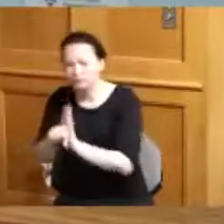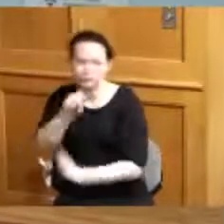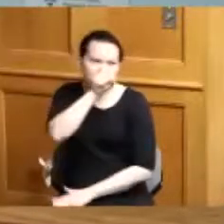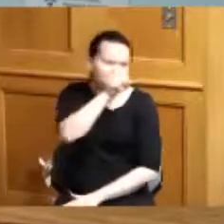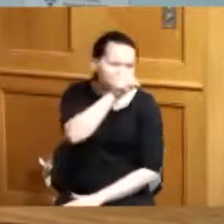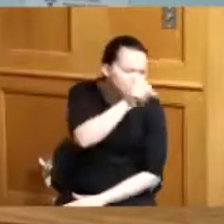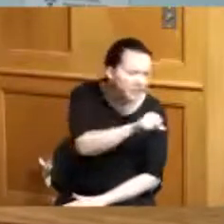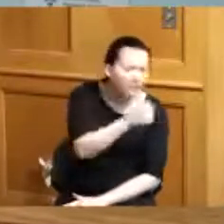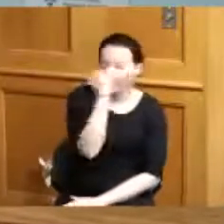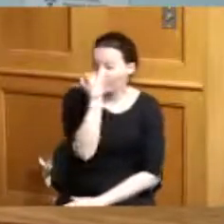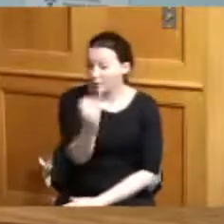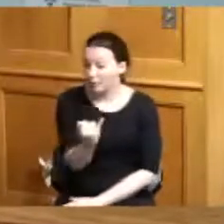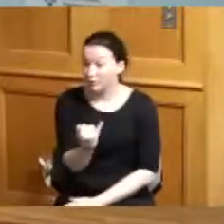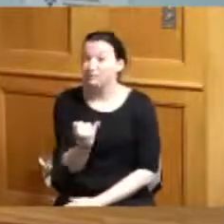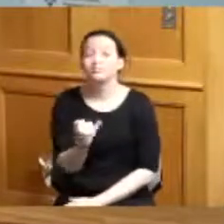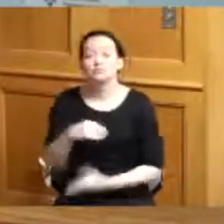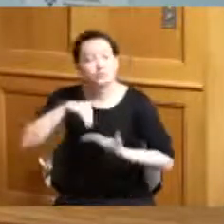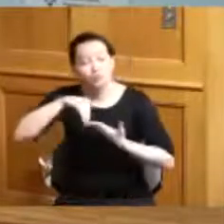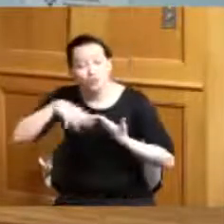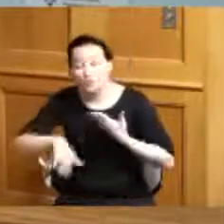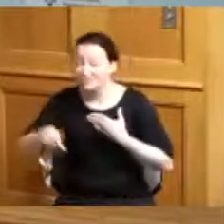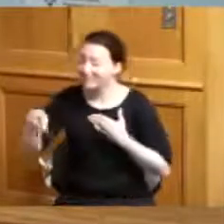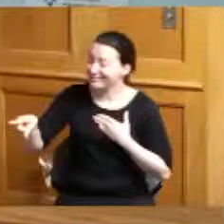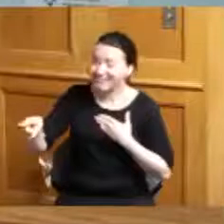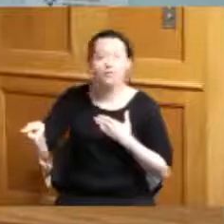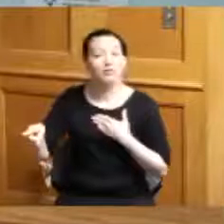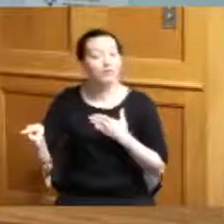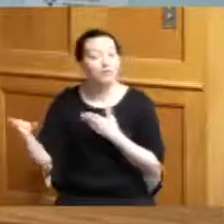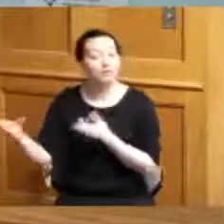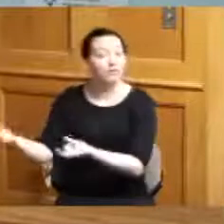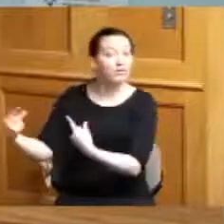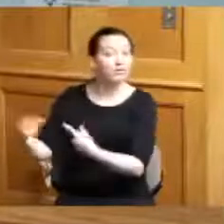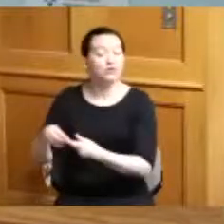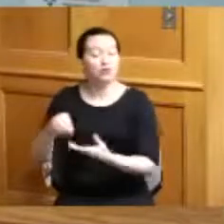idea so we're going to be having students from there so the people in these restaurants they